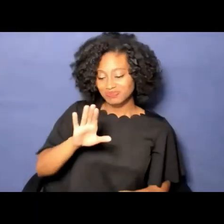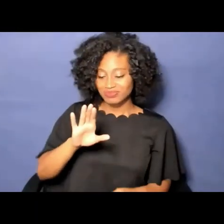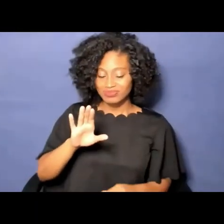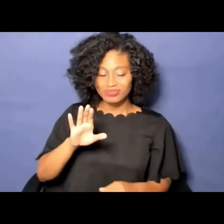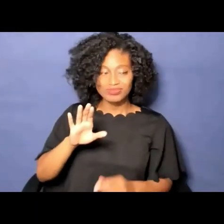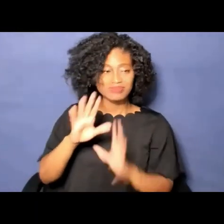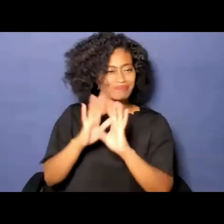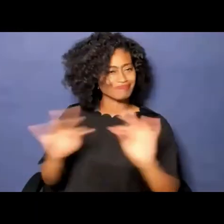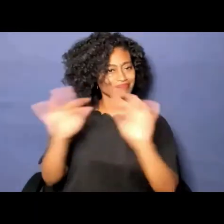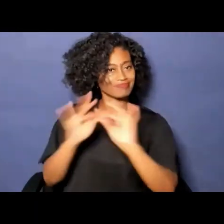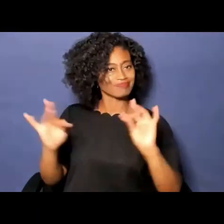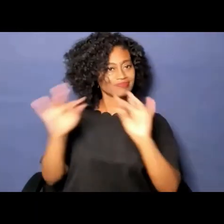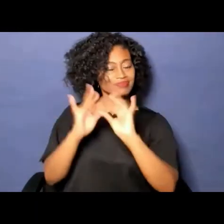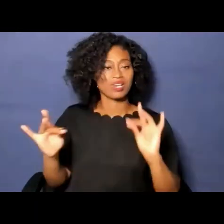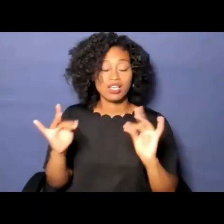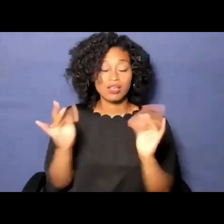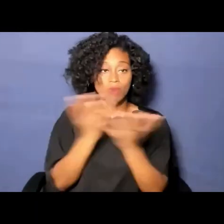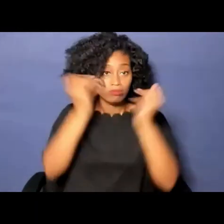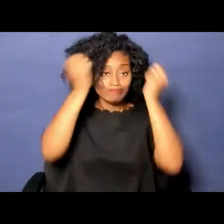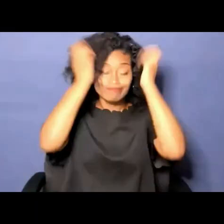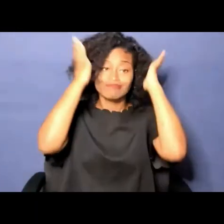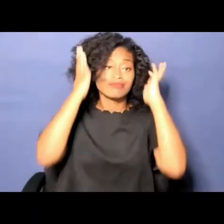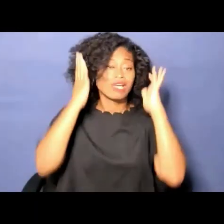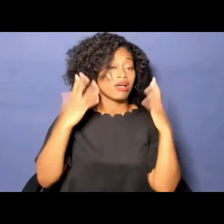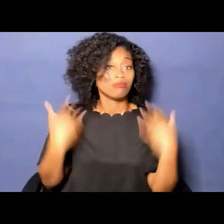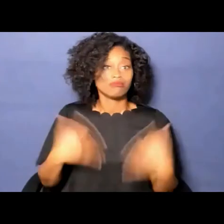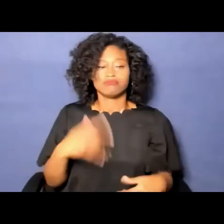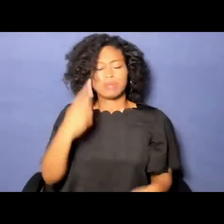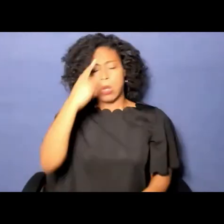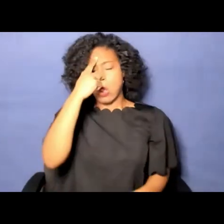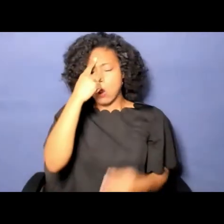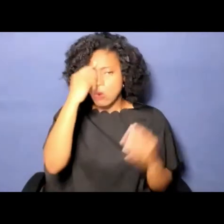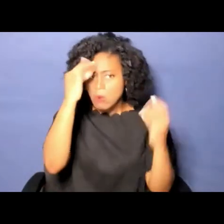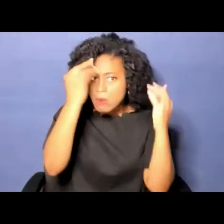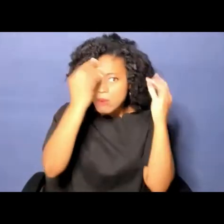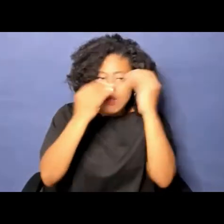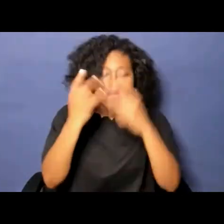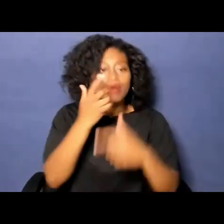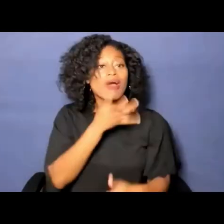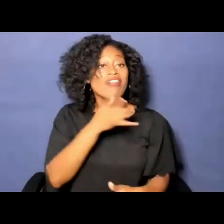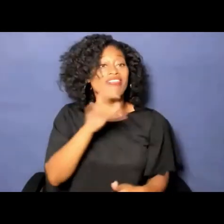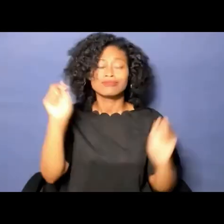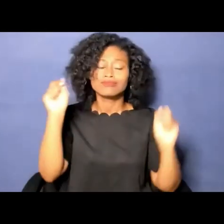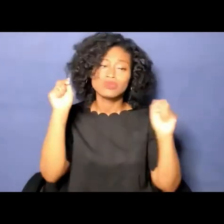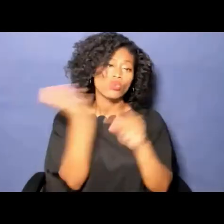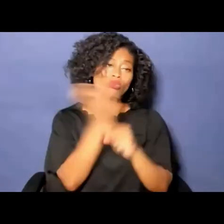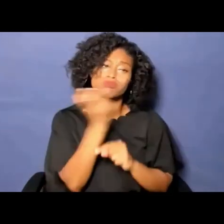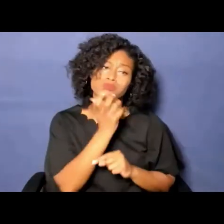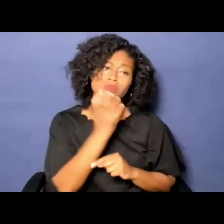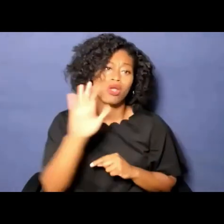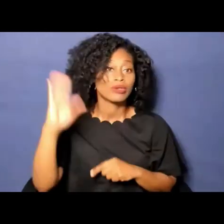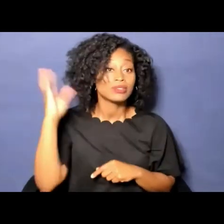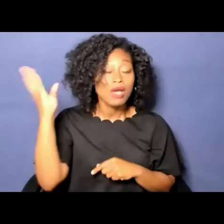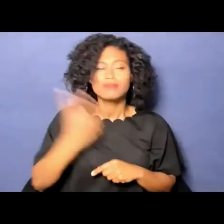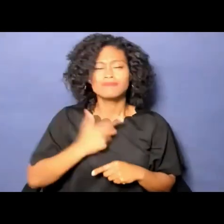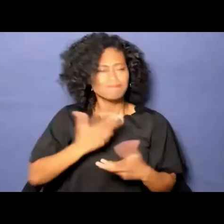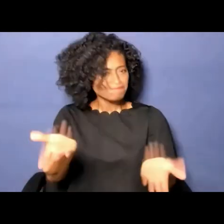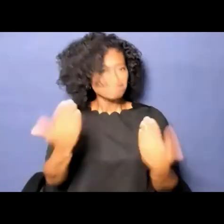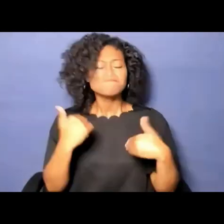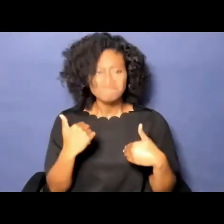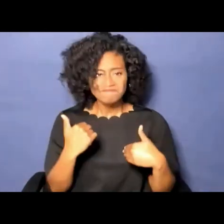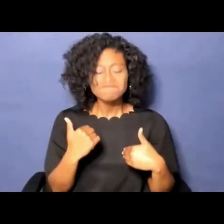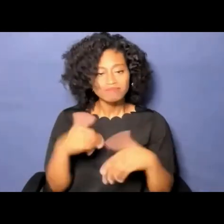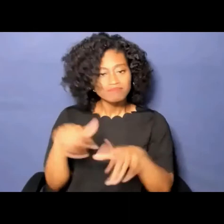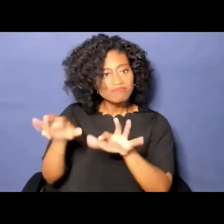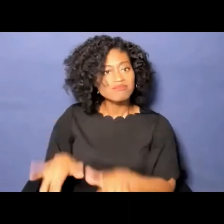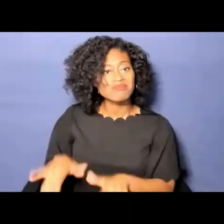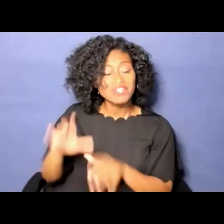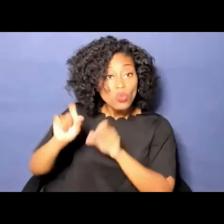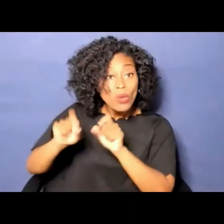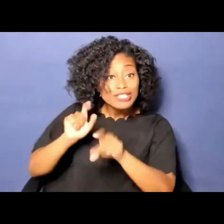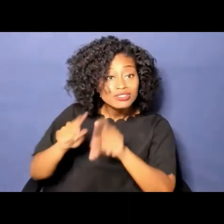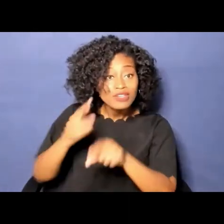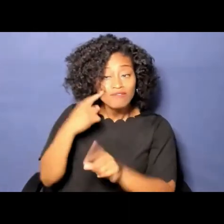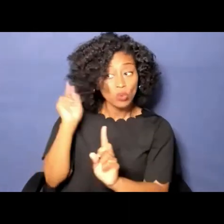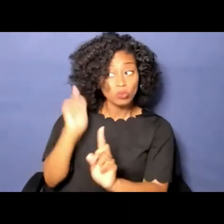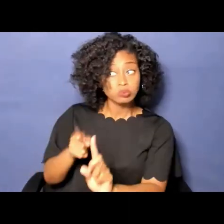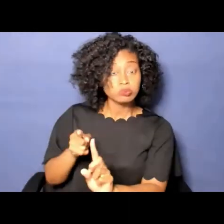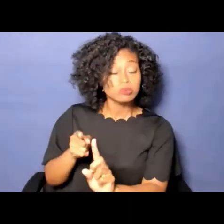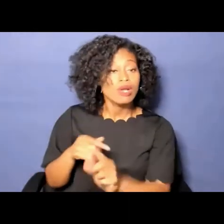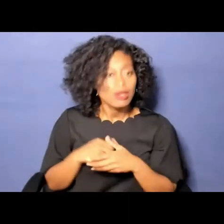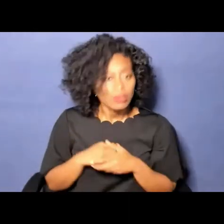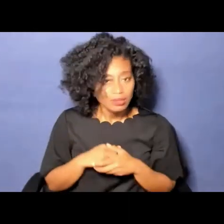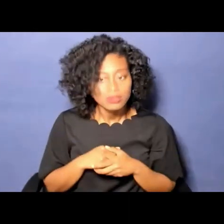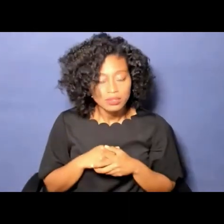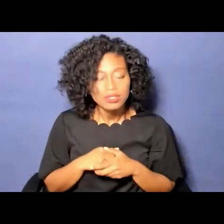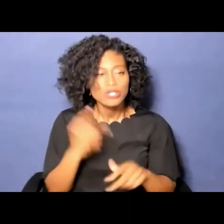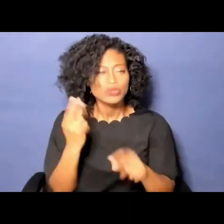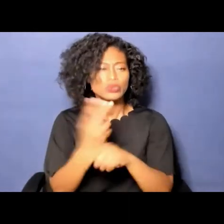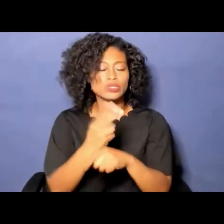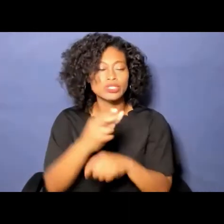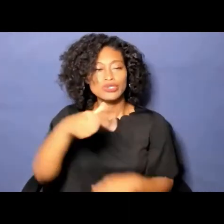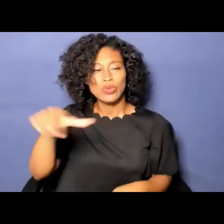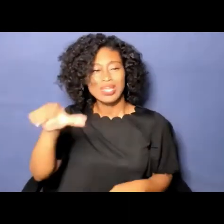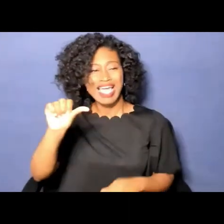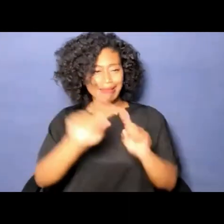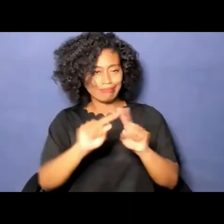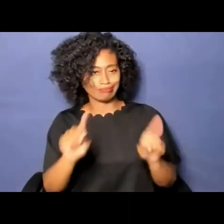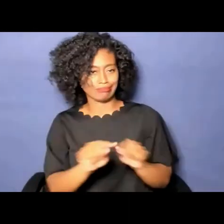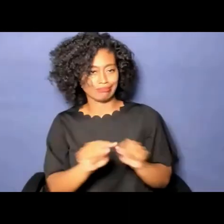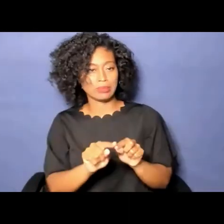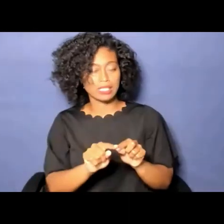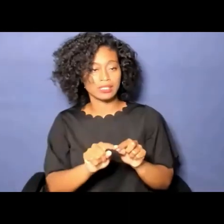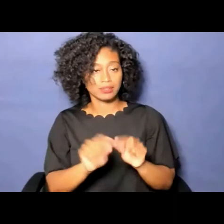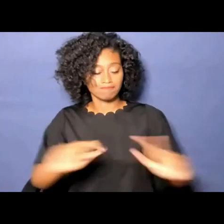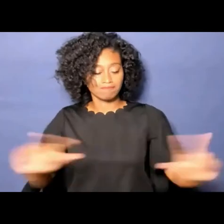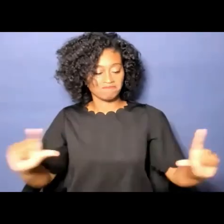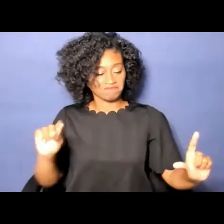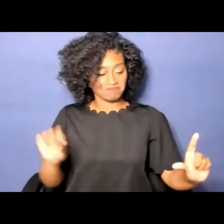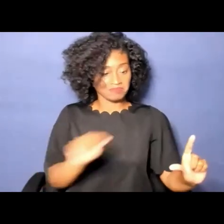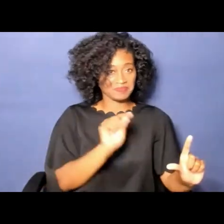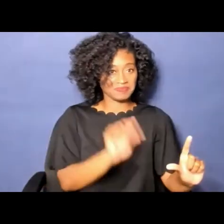blowing provocative incredible talk, feel free to engage by using the Q&A icon. Only questions,